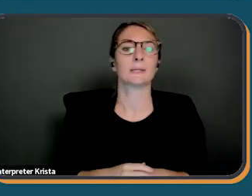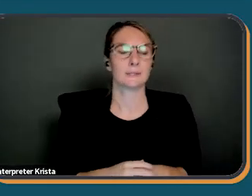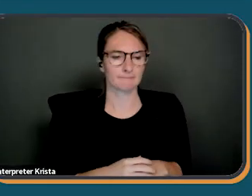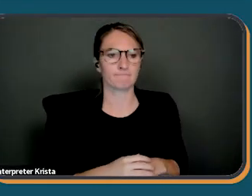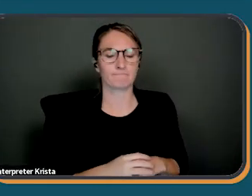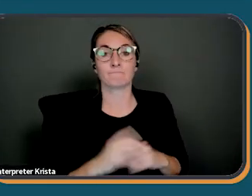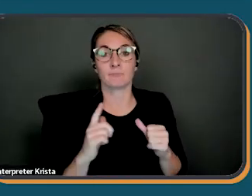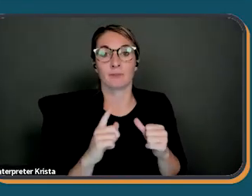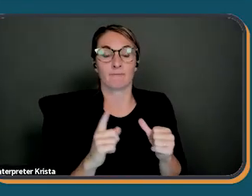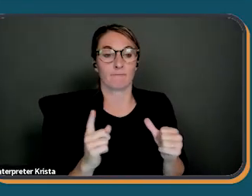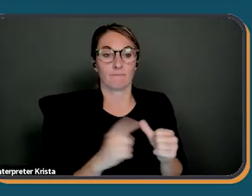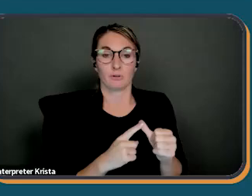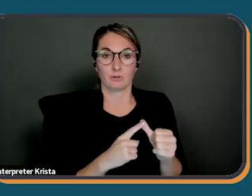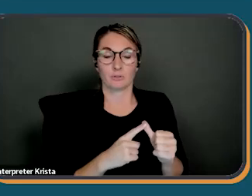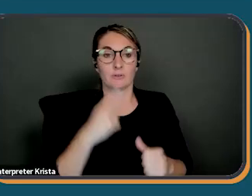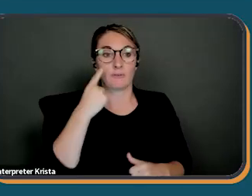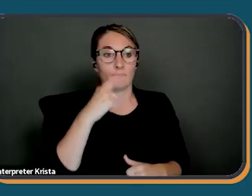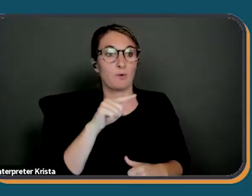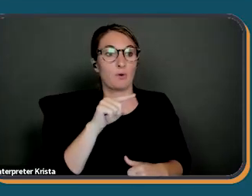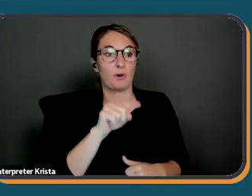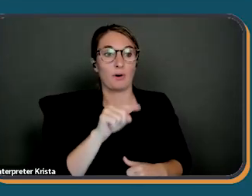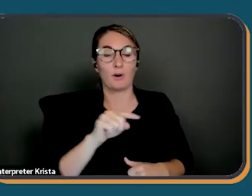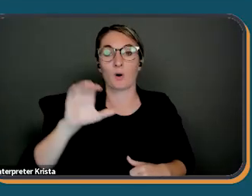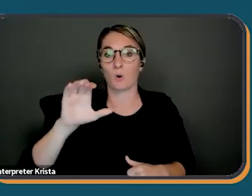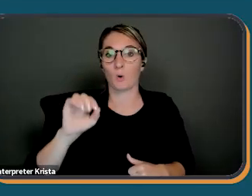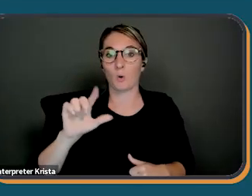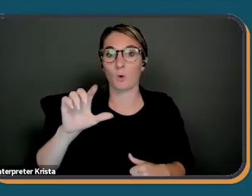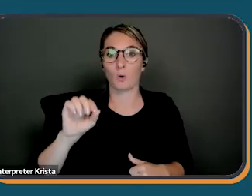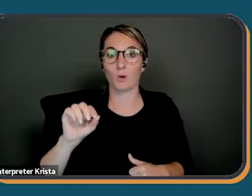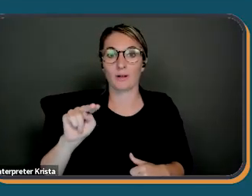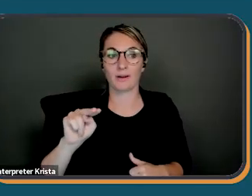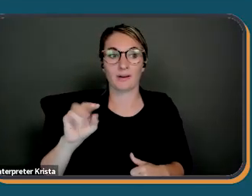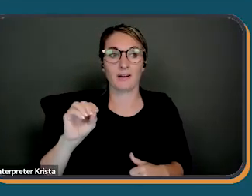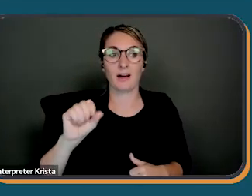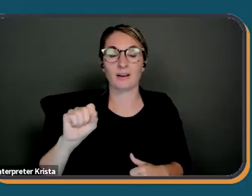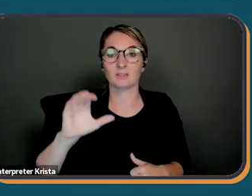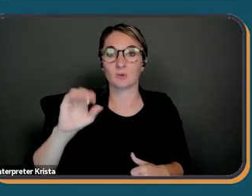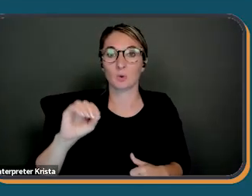Latisha Brown: First of all, for the colonoscopy